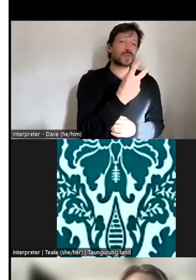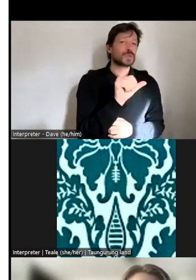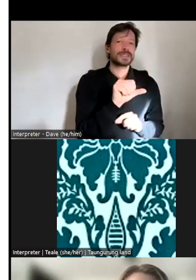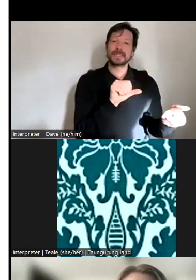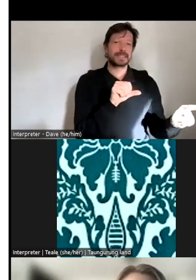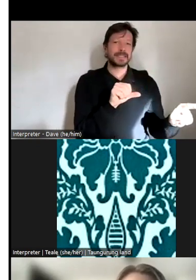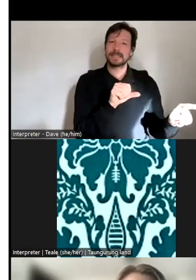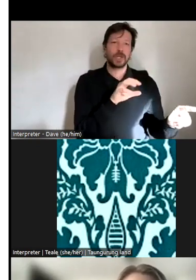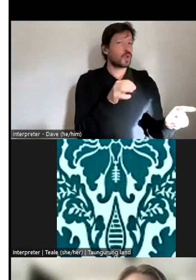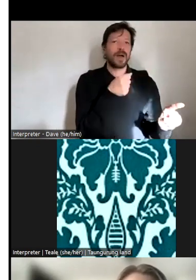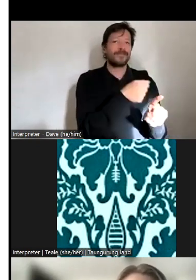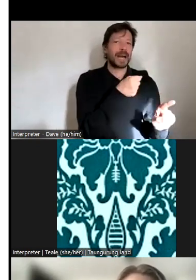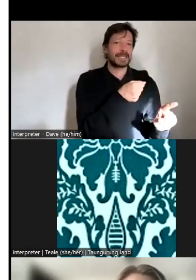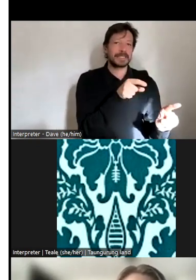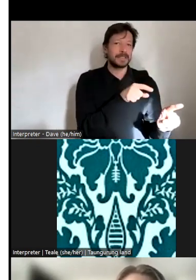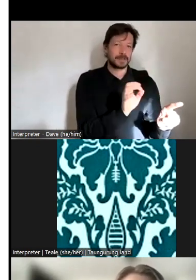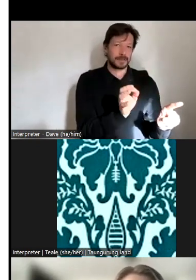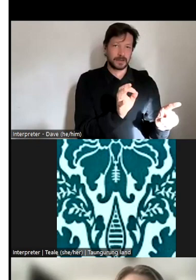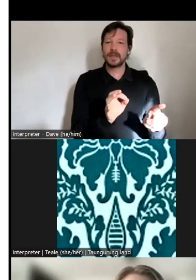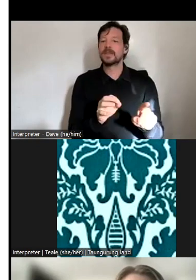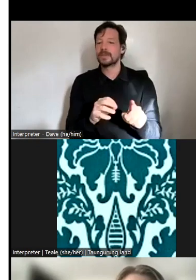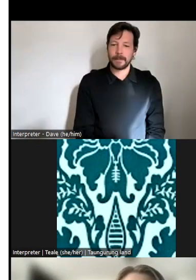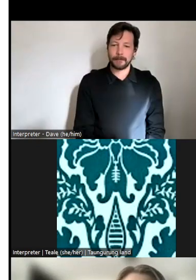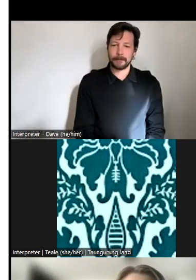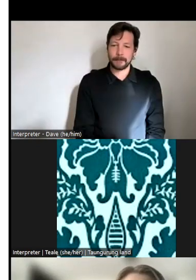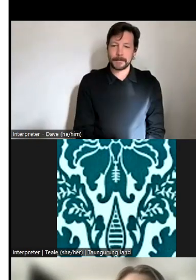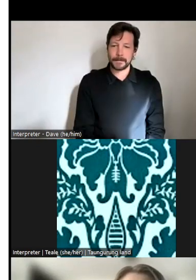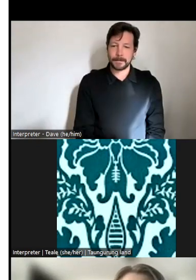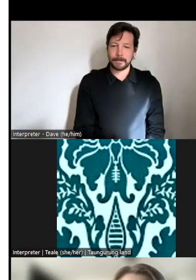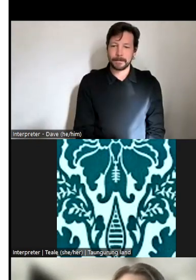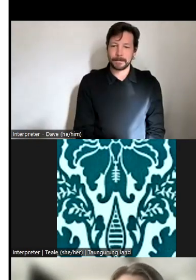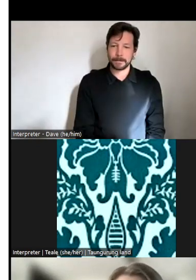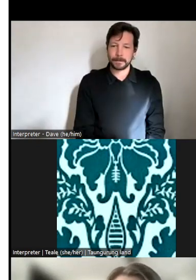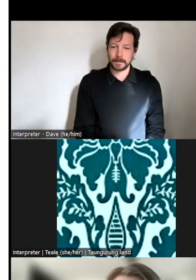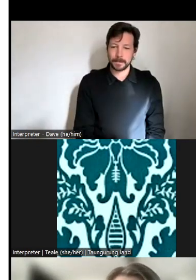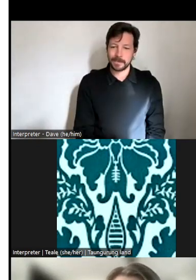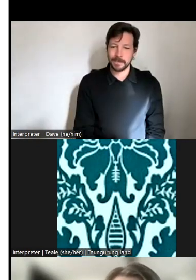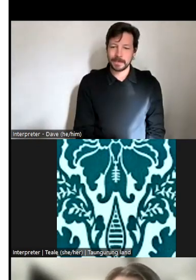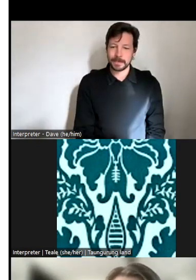We're thinking that the enlarged vestibular aqueduct is... I can see a question here.